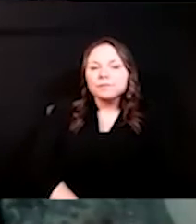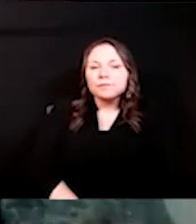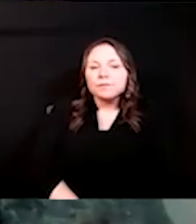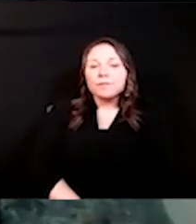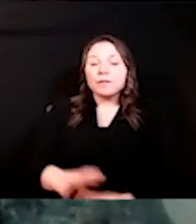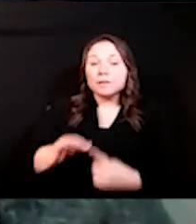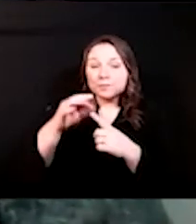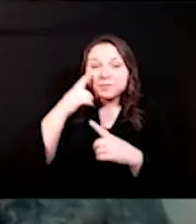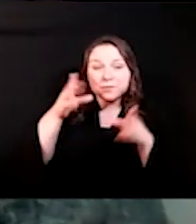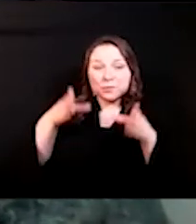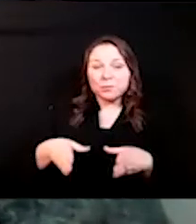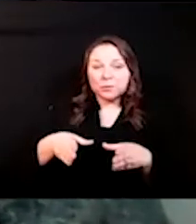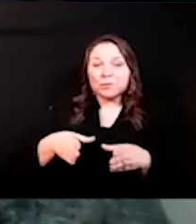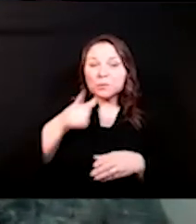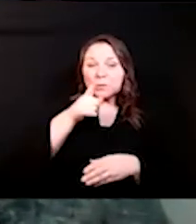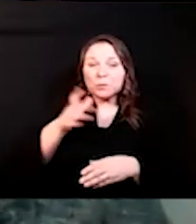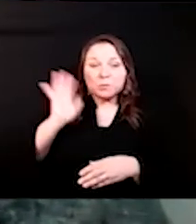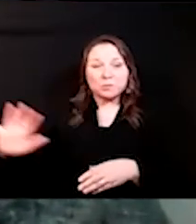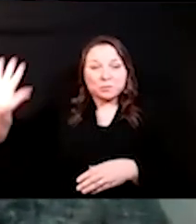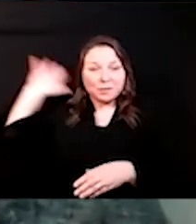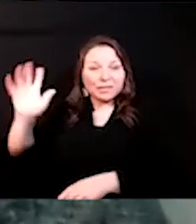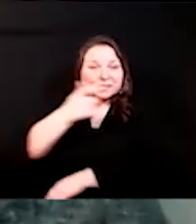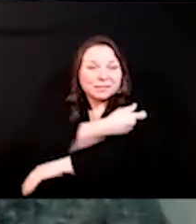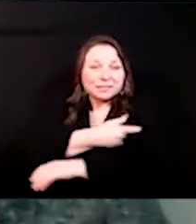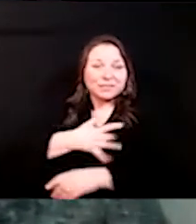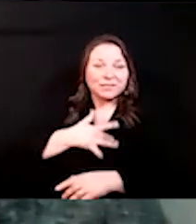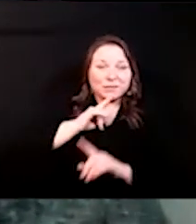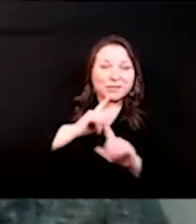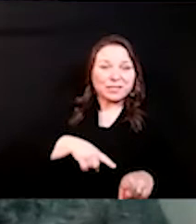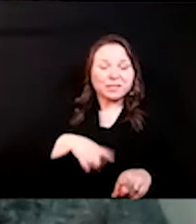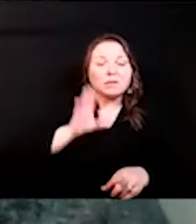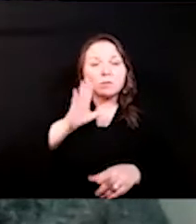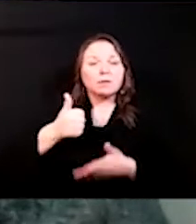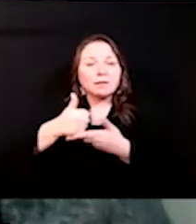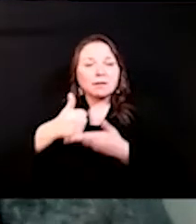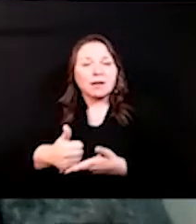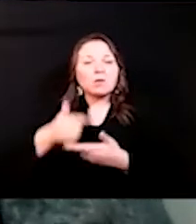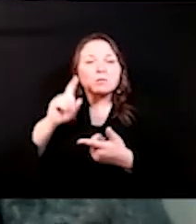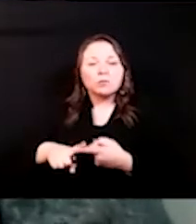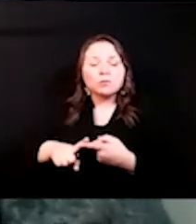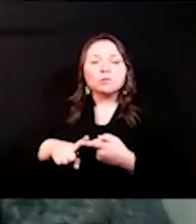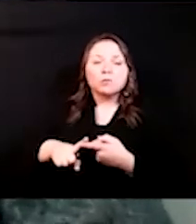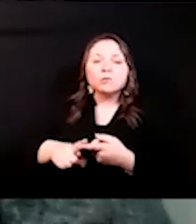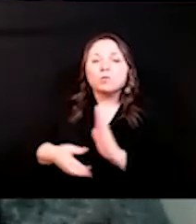THE VACCINES. I WOULD SAY ESPECIALLY FOR SOMEONE WHO HAD A REACTION TO VACCINES IN THE PAST, IT WOULD BE REALLY